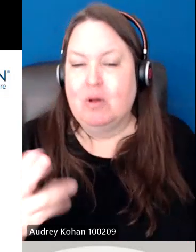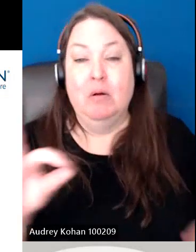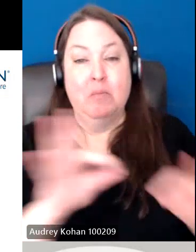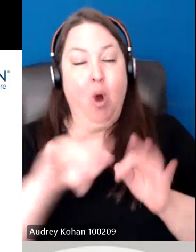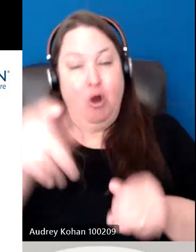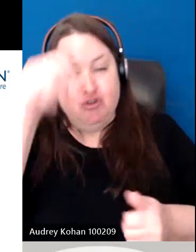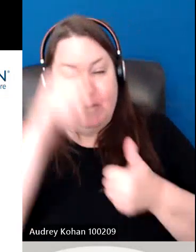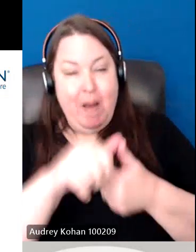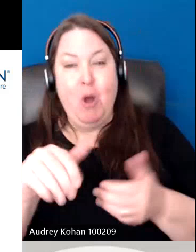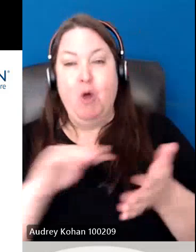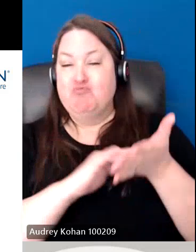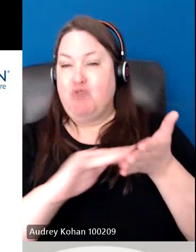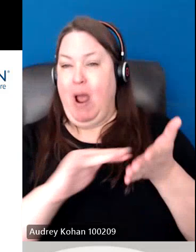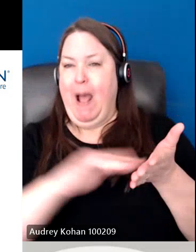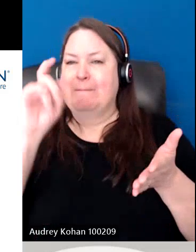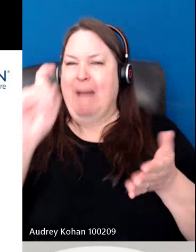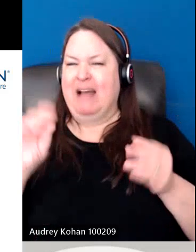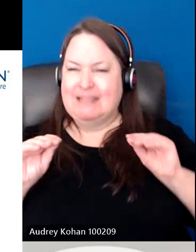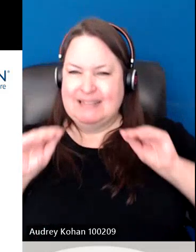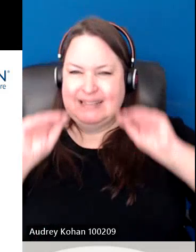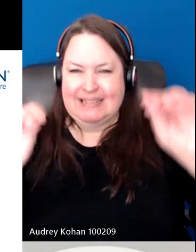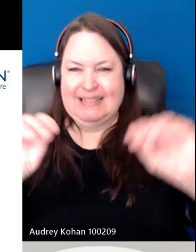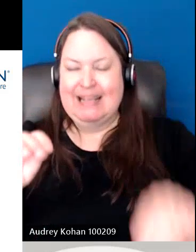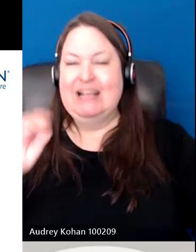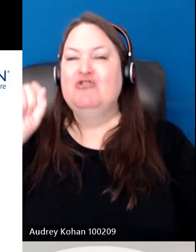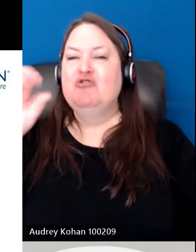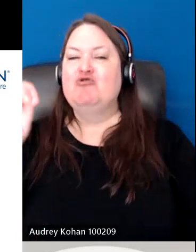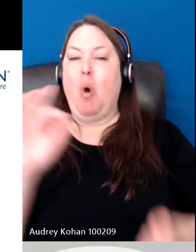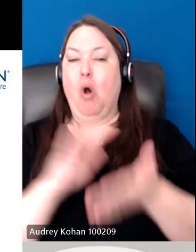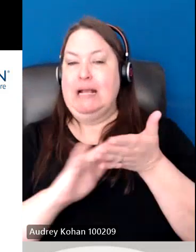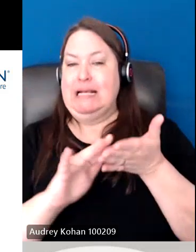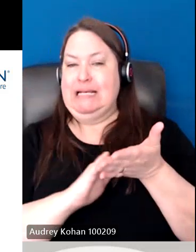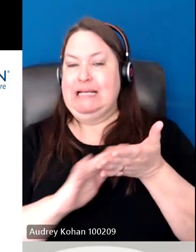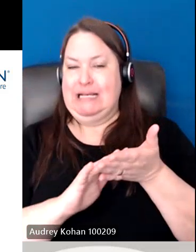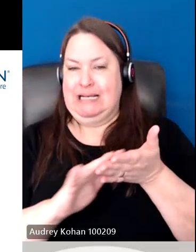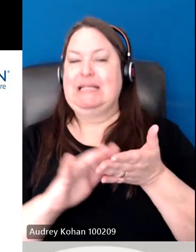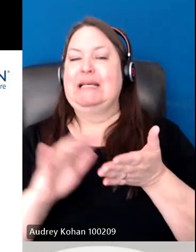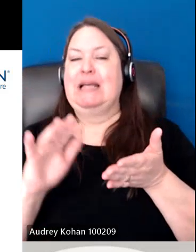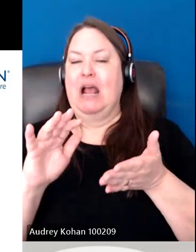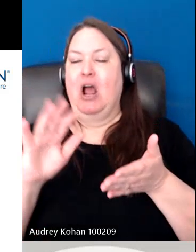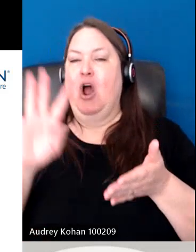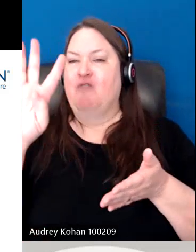Braille signs must be installed so that the tactile characters are located 48 Ines to 60